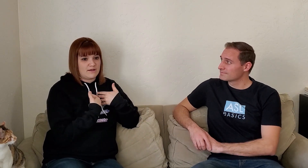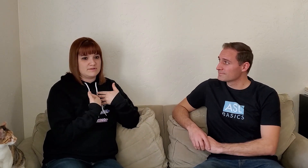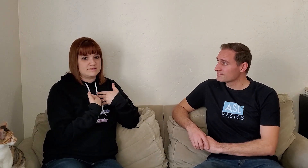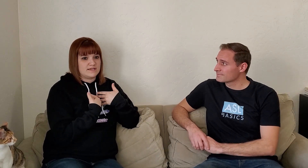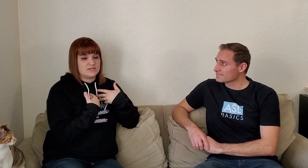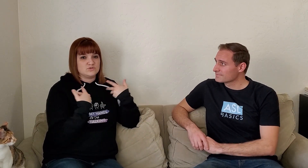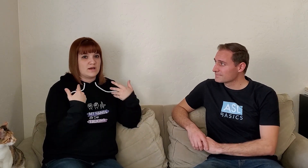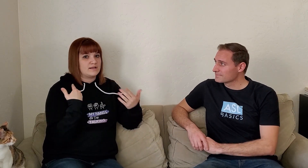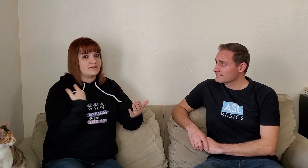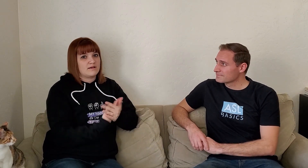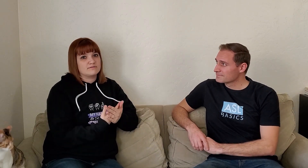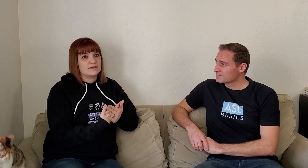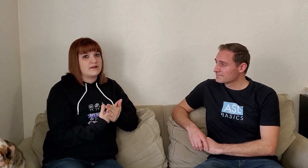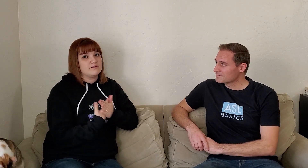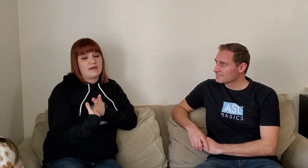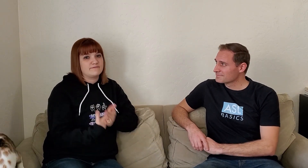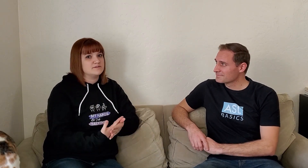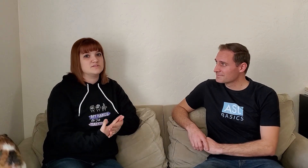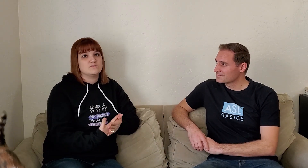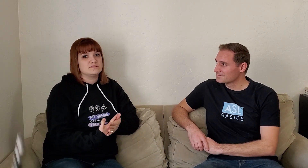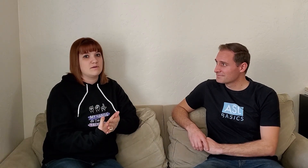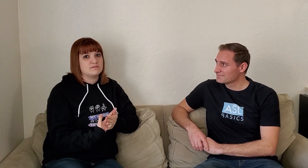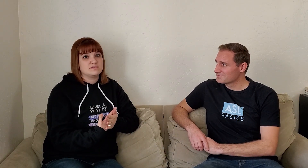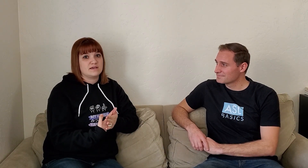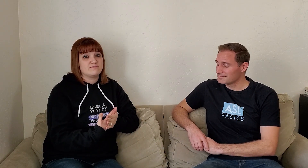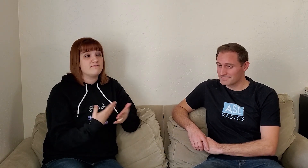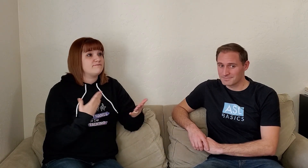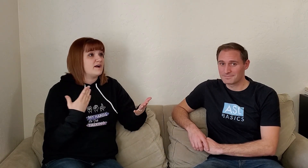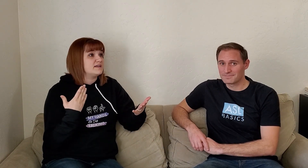would say is you gotta get out there and you have to associate with the deaf.